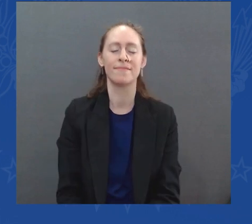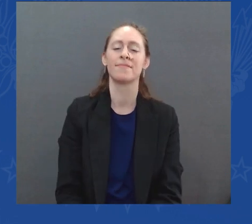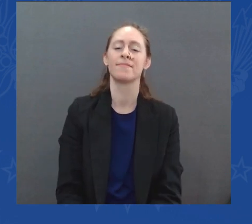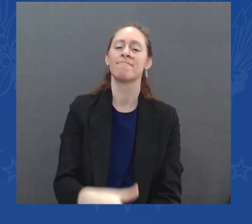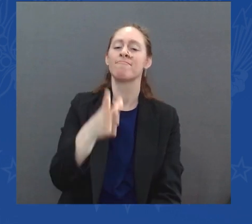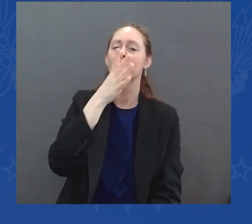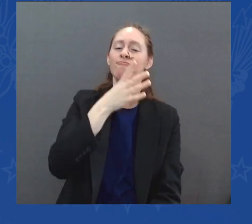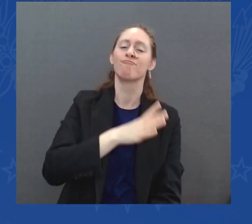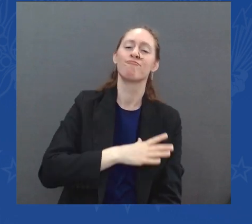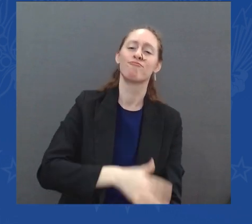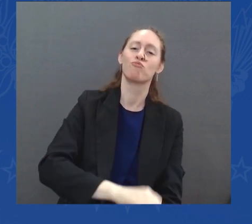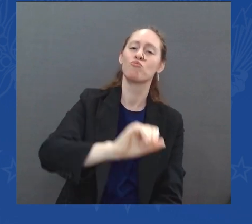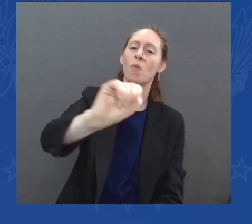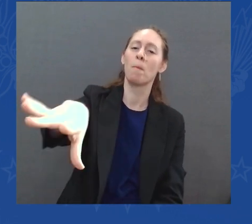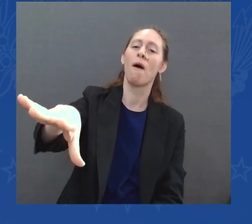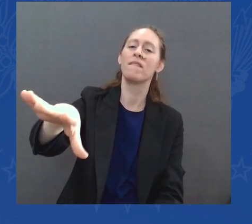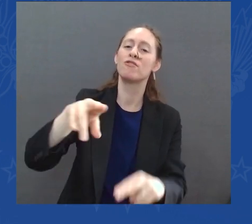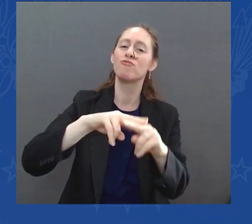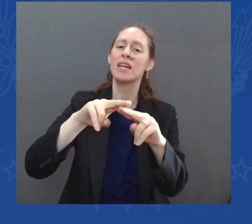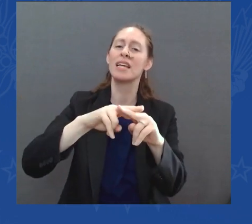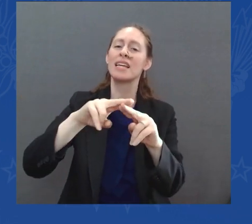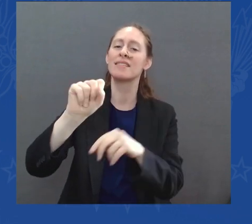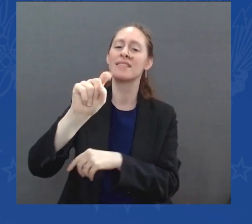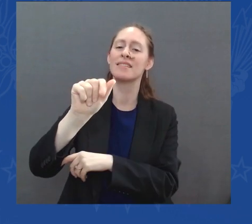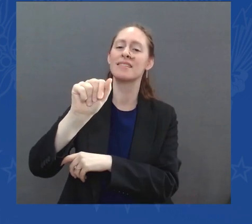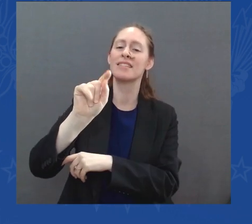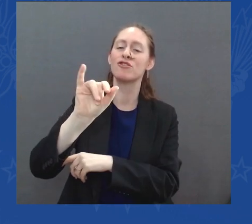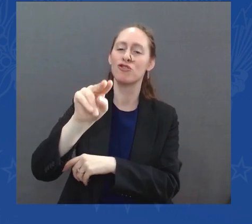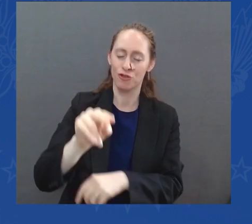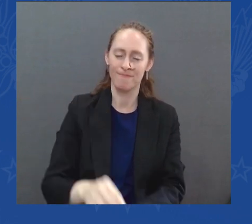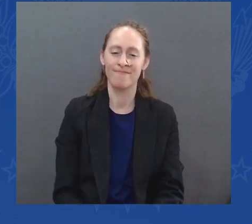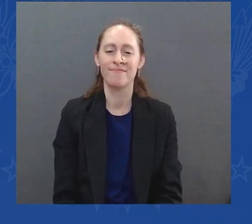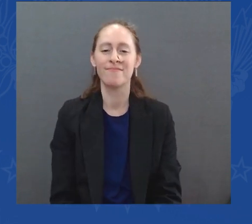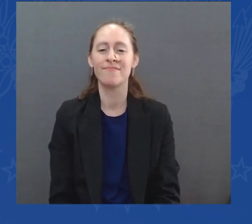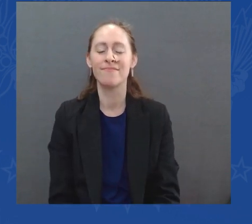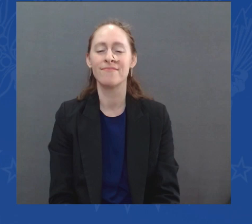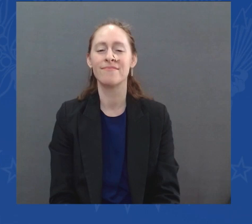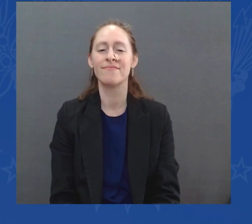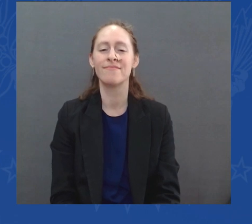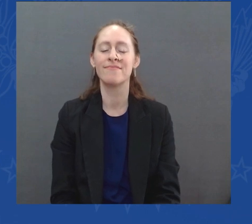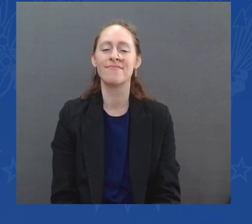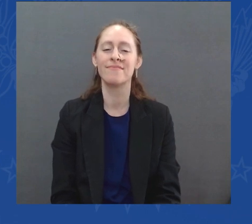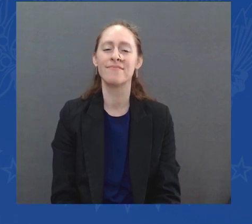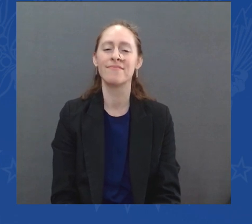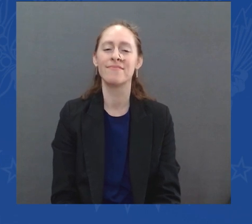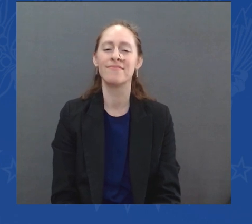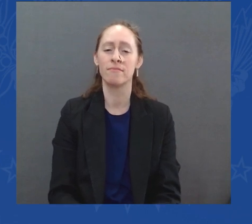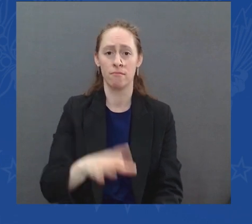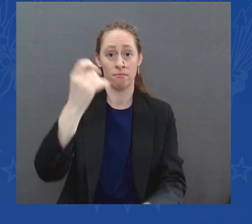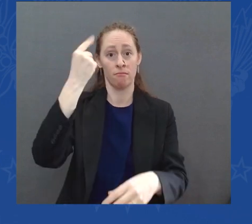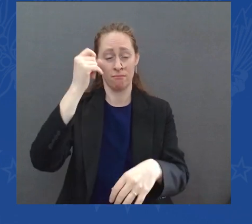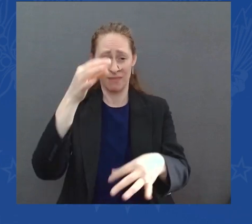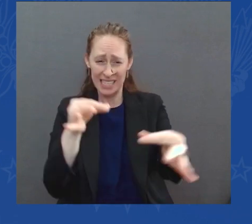so she told him -- she told him the unwritten rules he had to follow. Quote, "Be very careful how you speak.